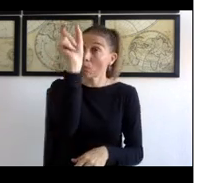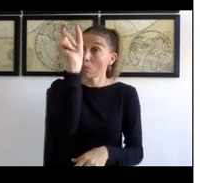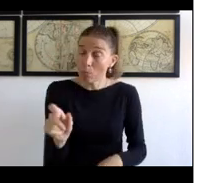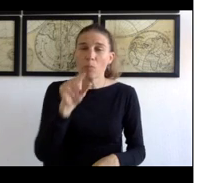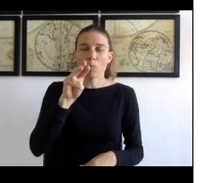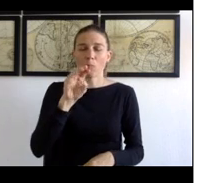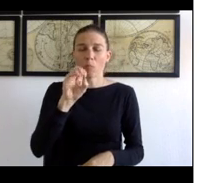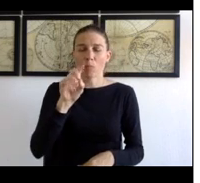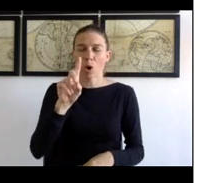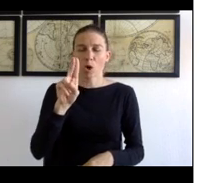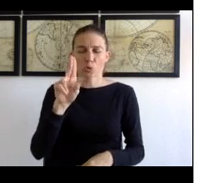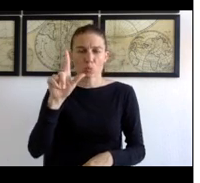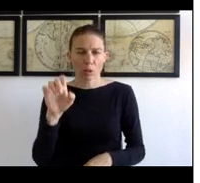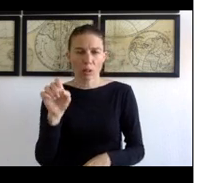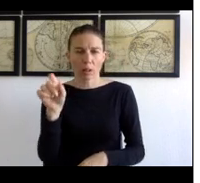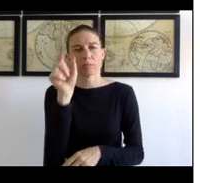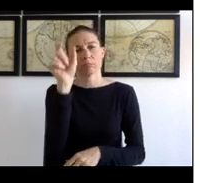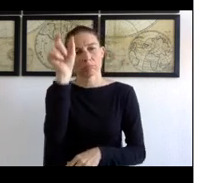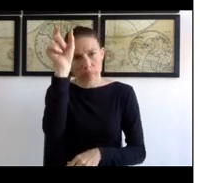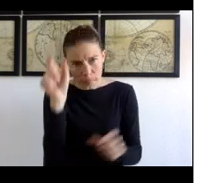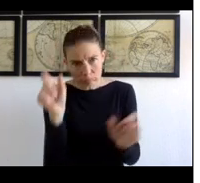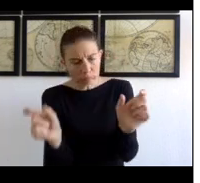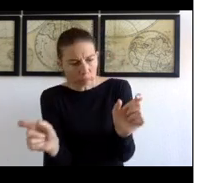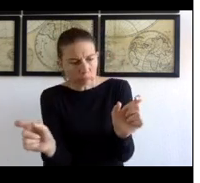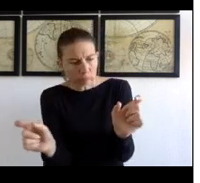It includes the Washington Group Short Set of questions.